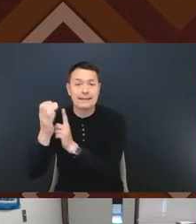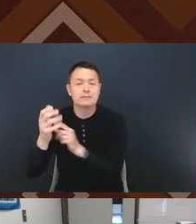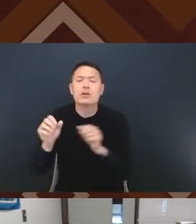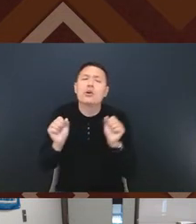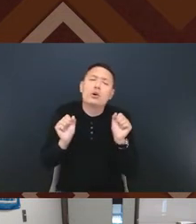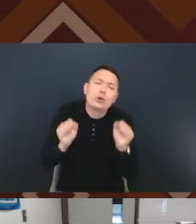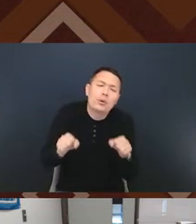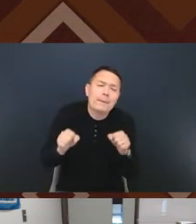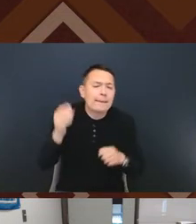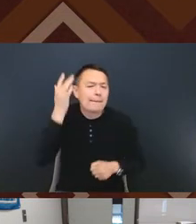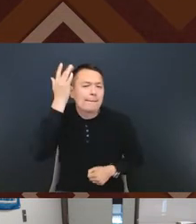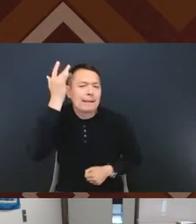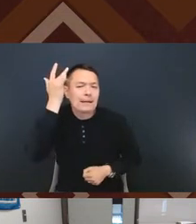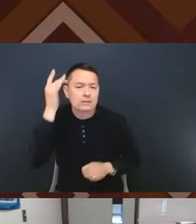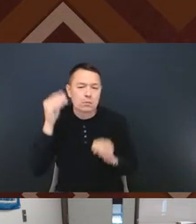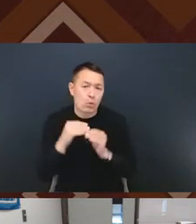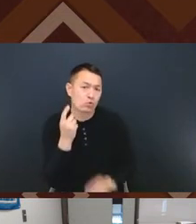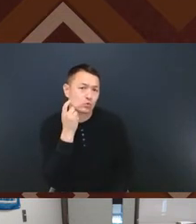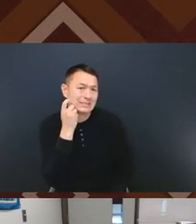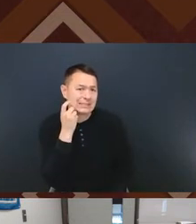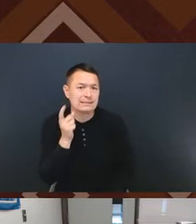you know, a little bit more recent